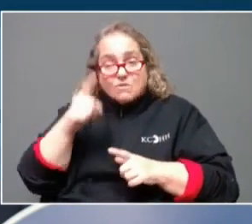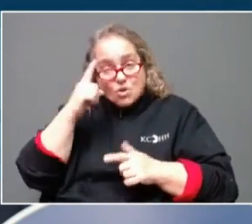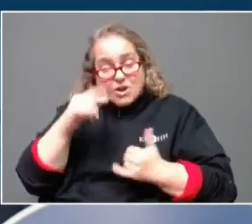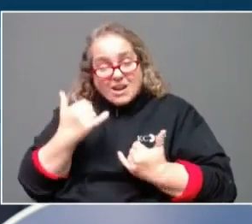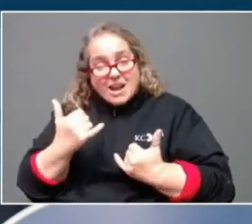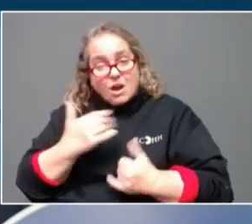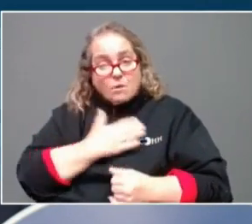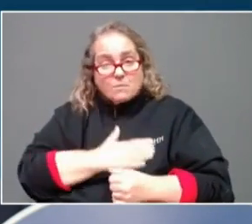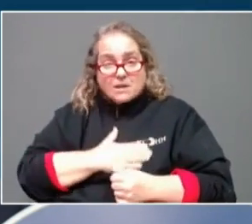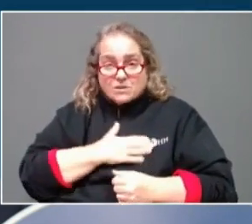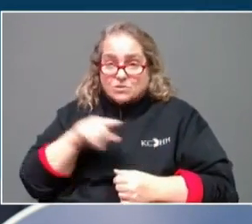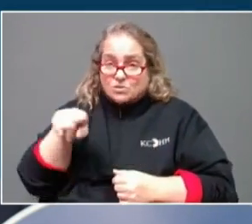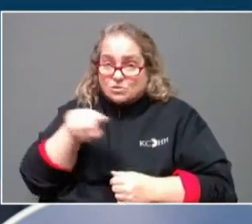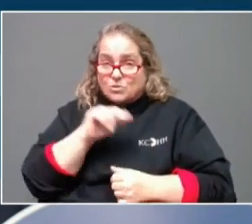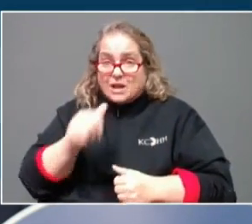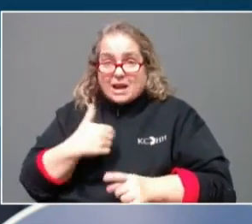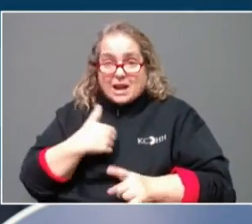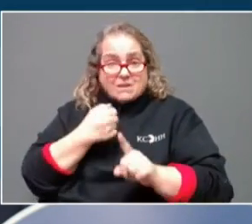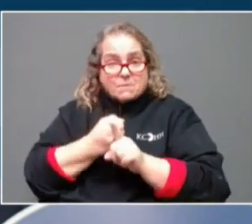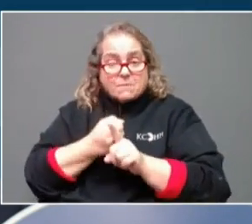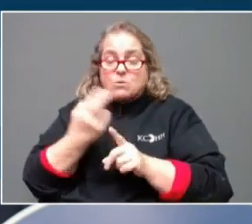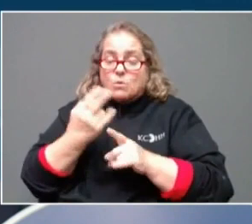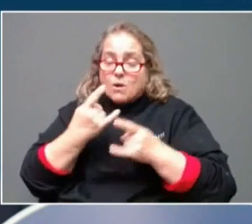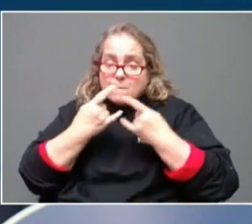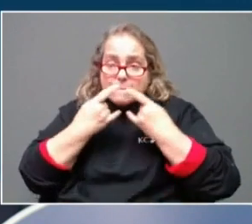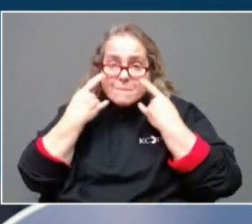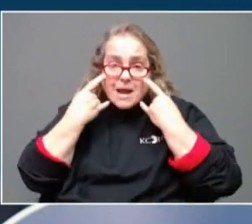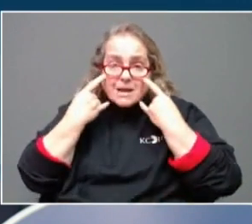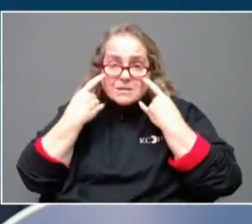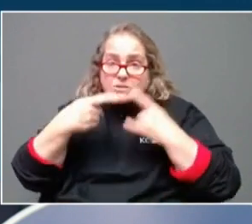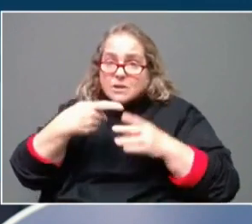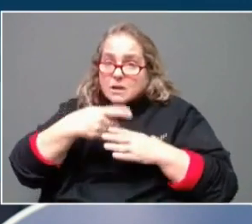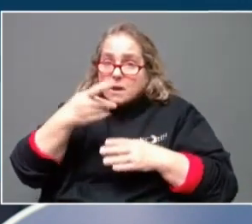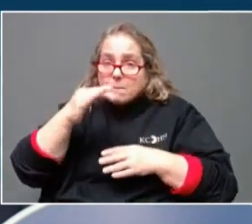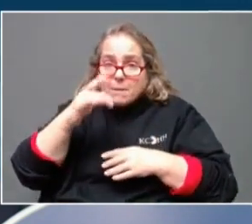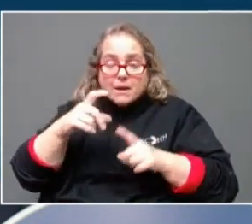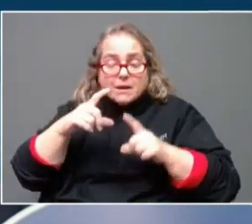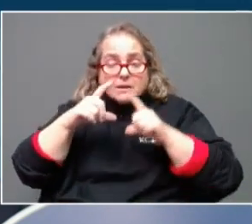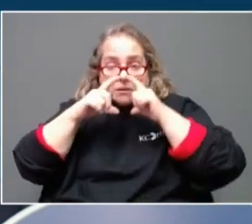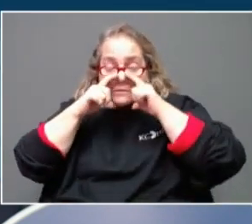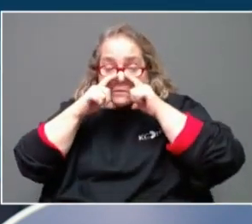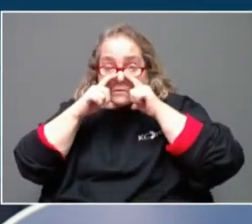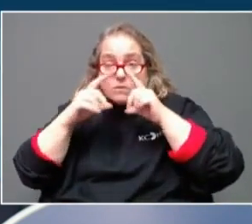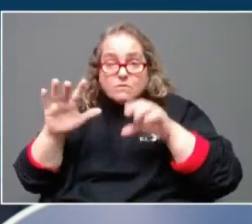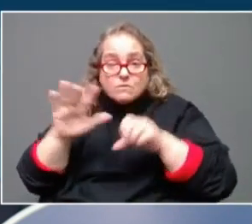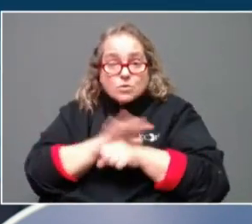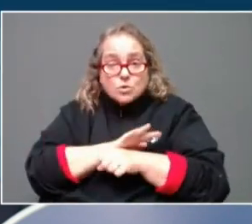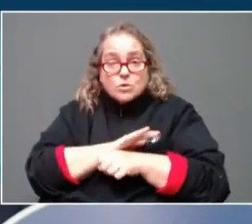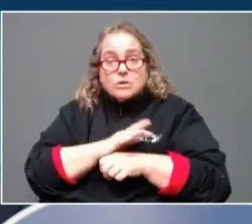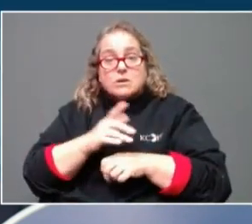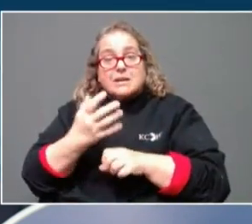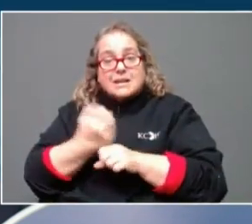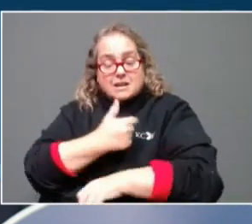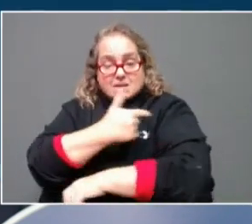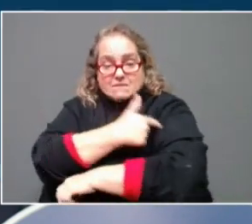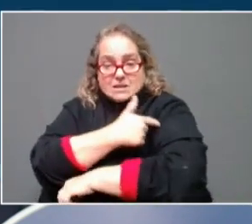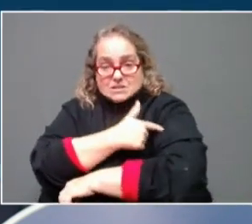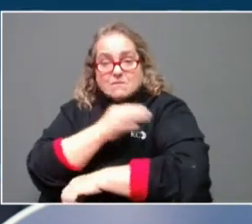an impact here, wear a mask whenever you're out in public and indoor spaces please get vaccinated and if you're eligible get boosted. If you're sick